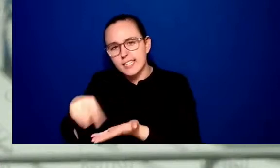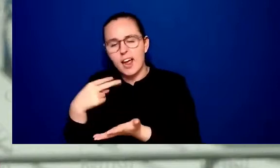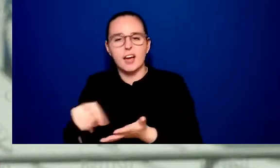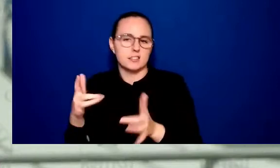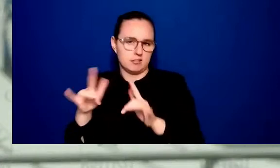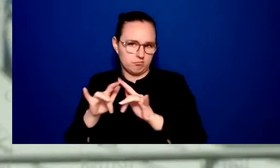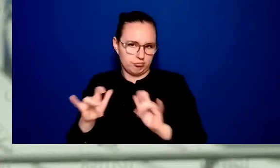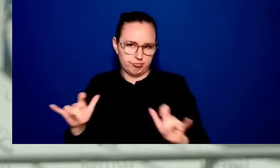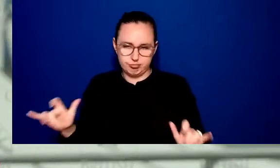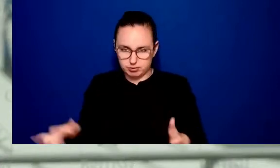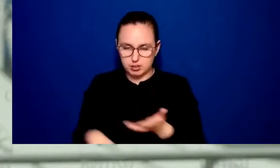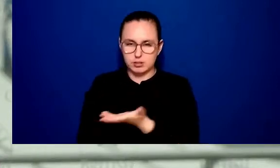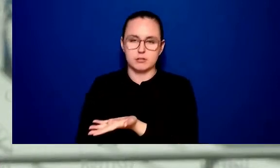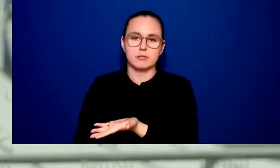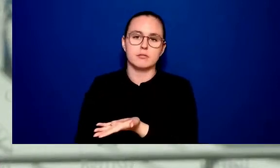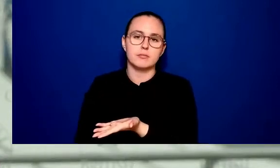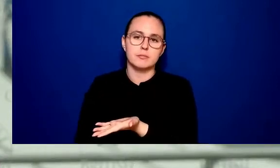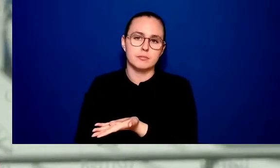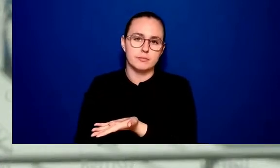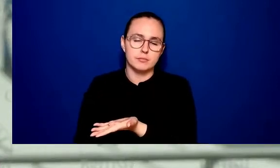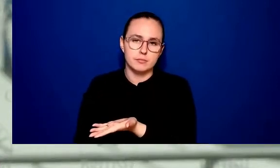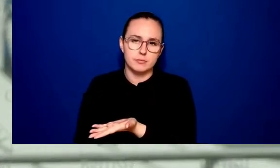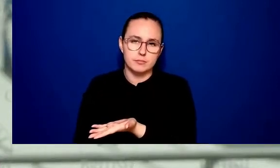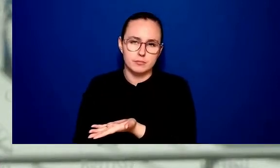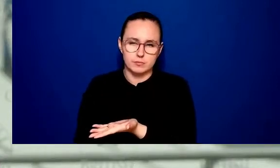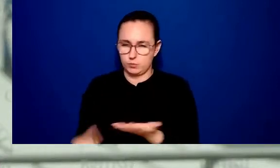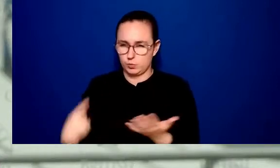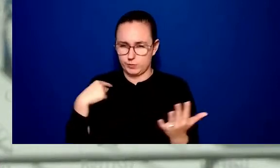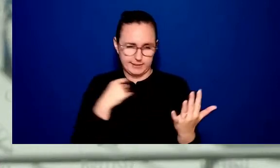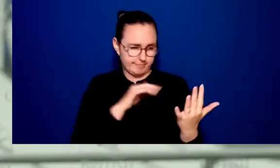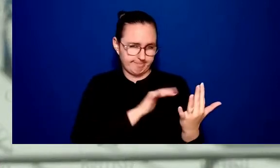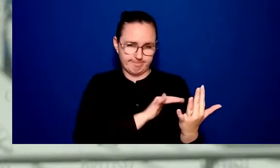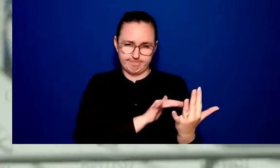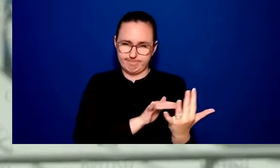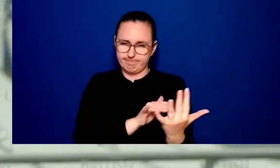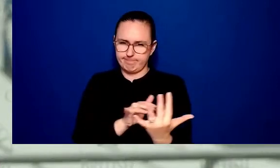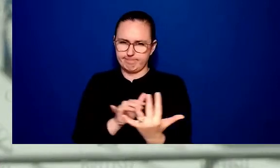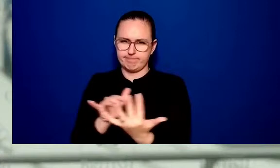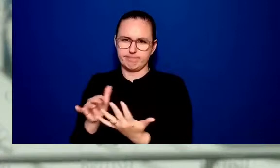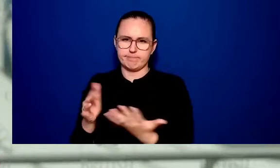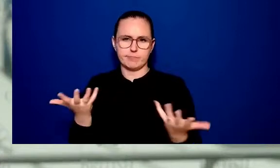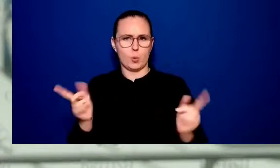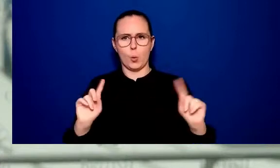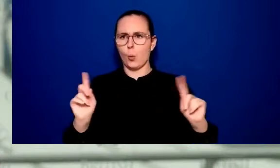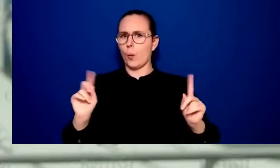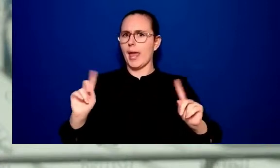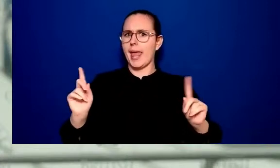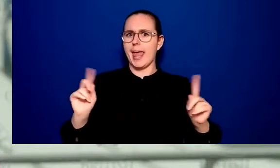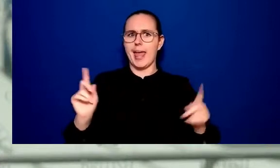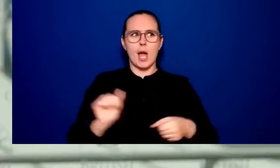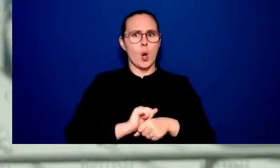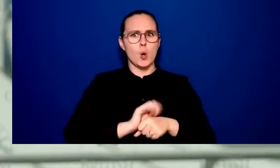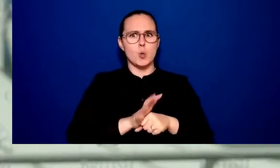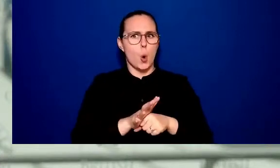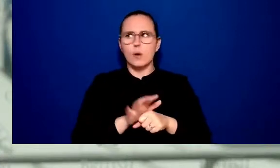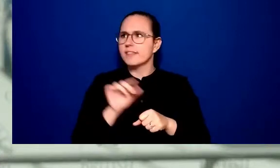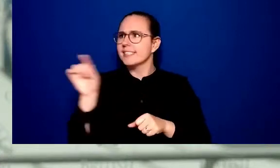epidemiology in different parts of the province and where. This might not be in effect and you